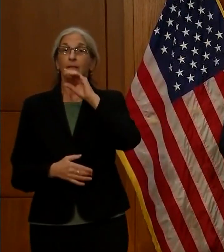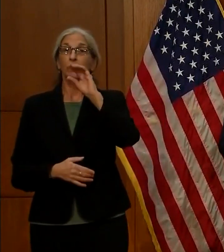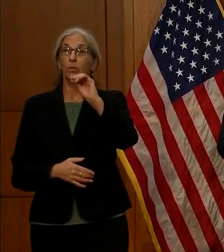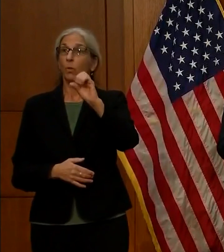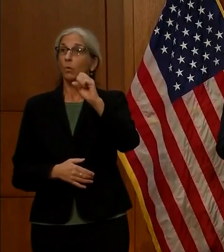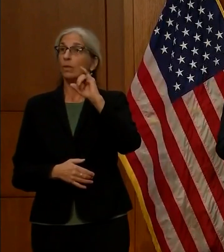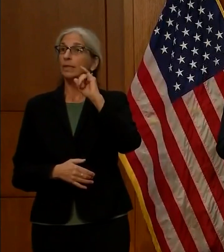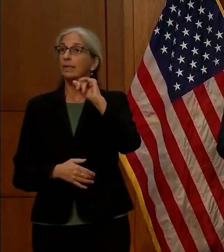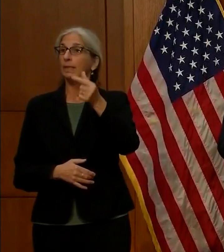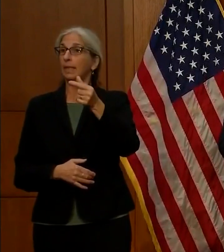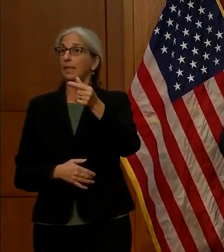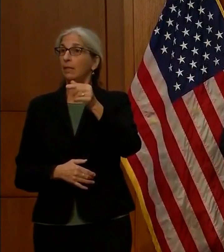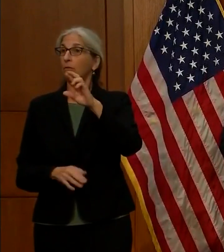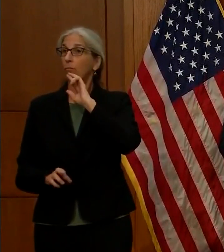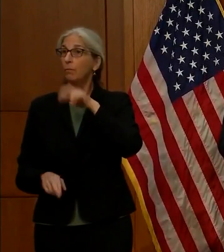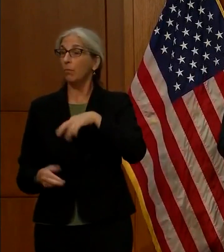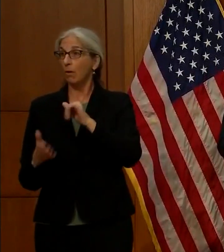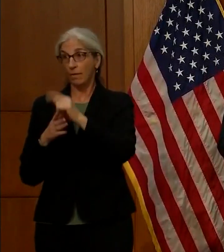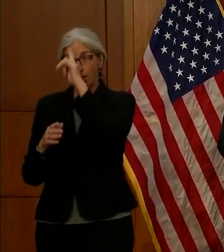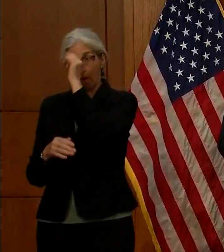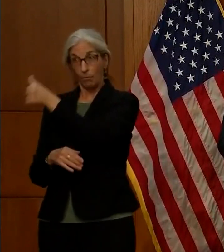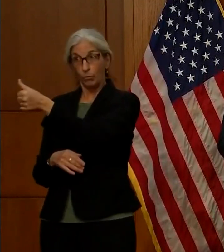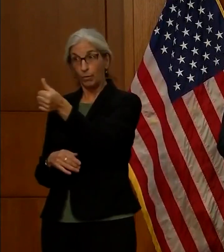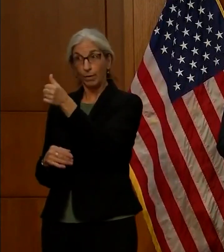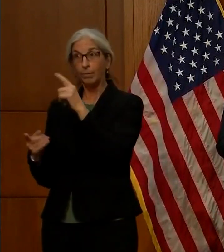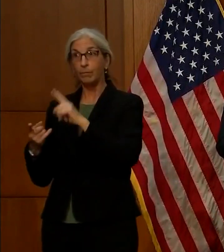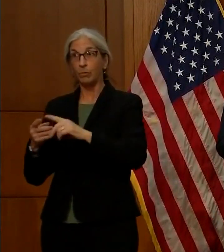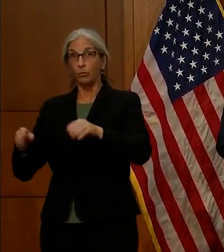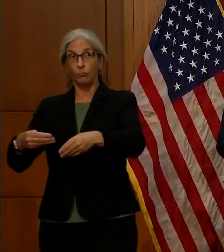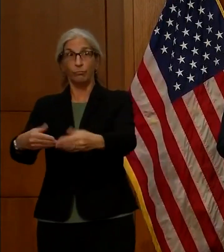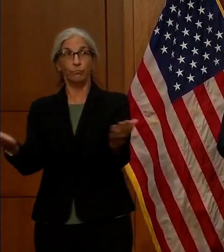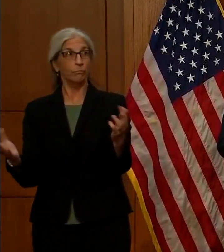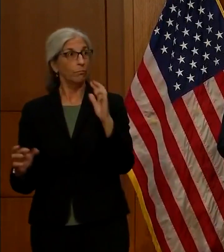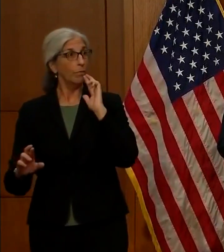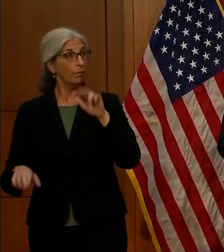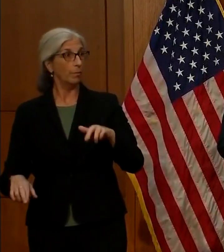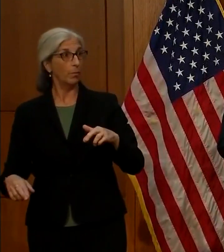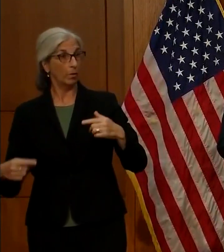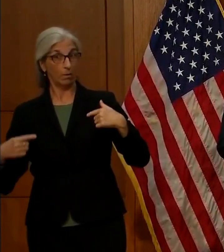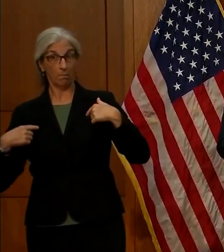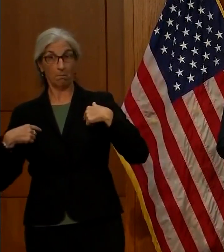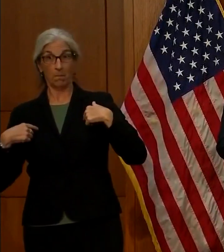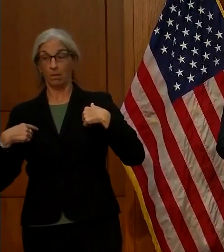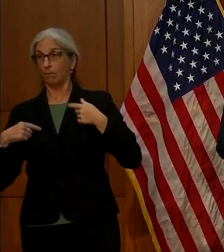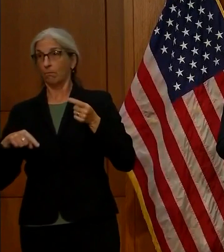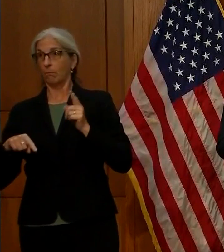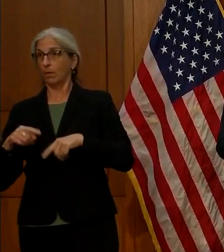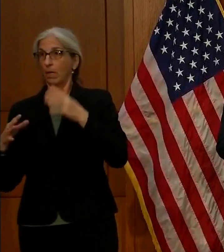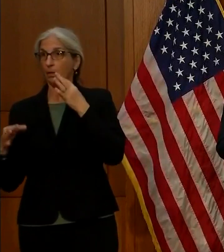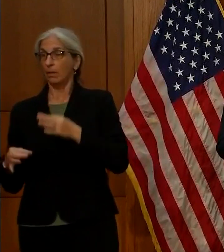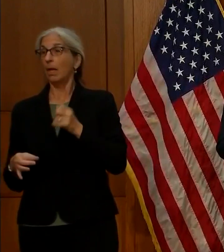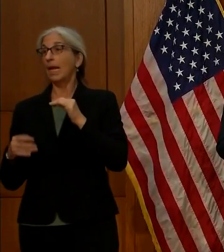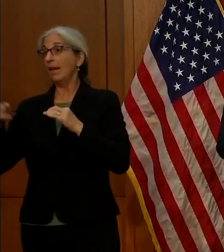I MENTION THAT IS NOT. IT IS UP IT'S AN OFSTED REPORT IS UP TO